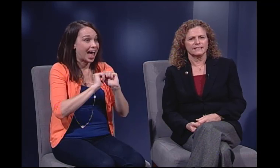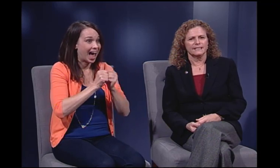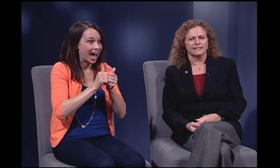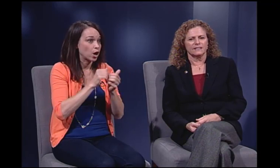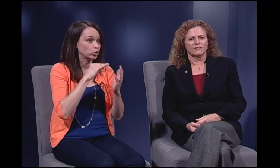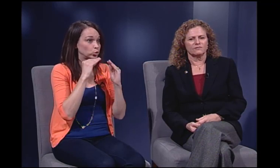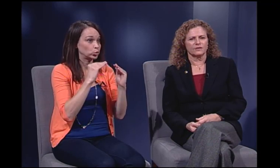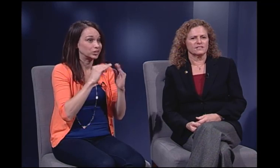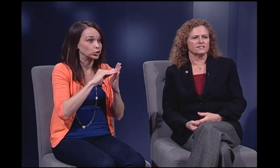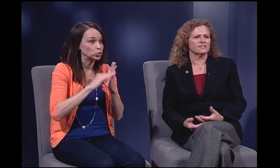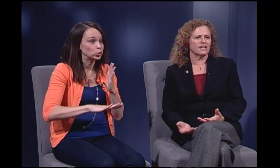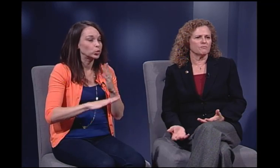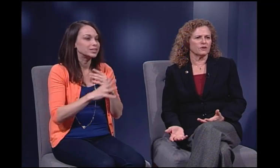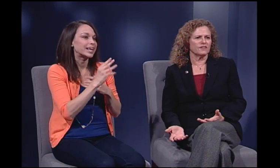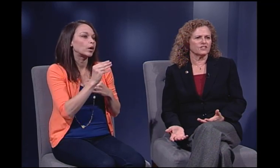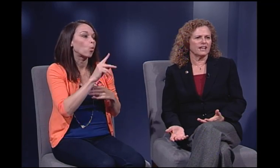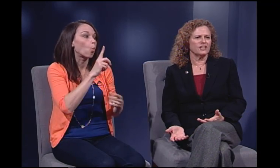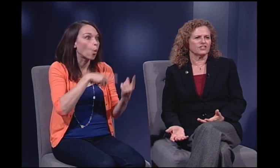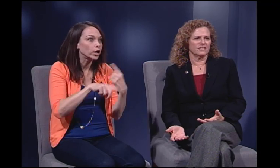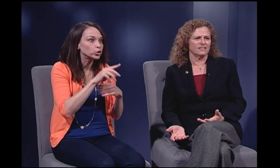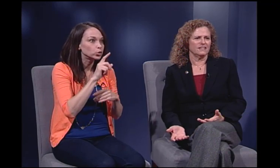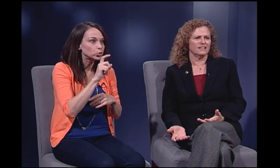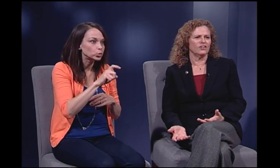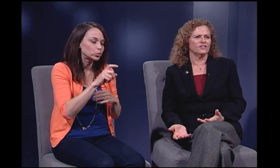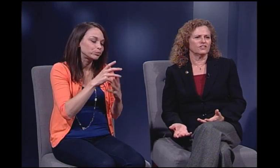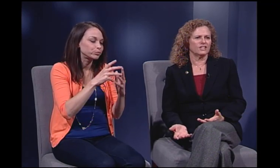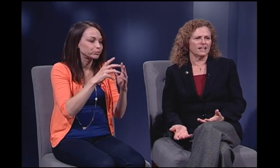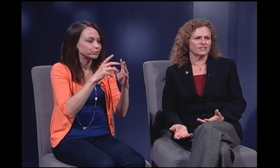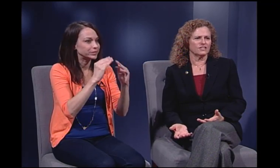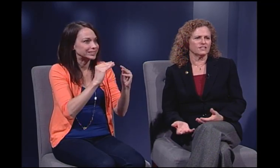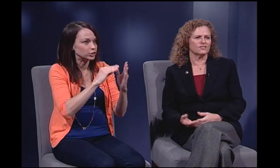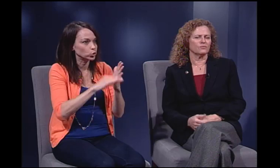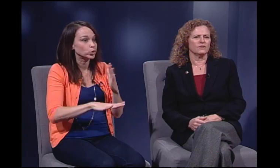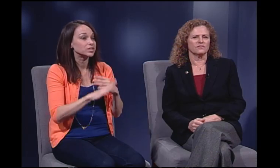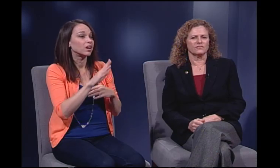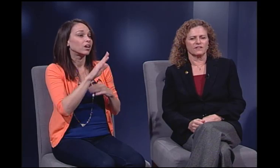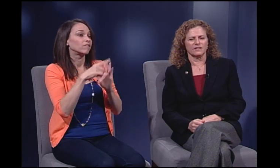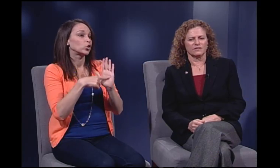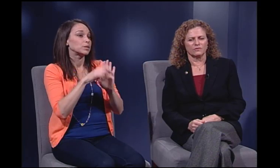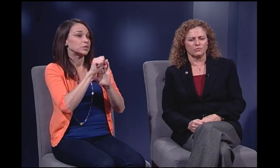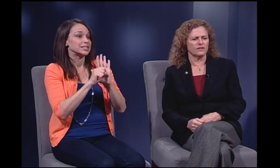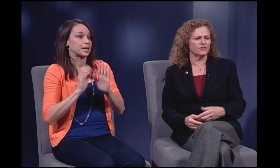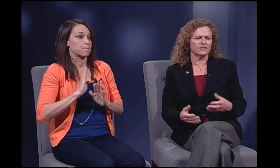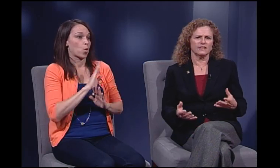For instance, the State Board of Education and all their challenges with whether or not